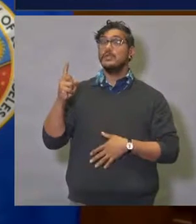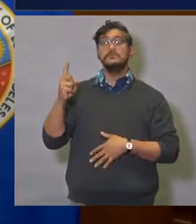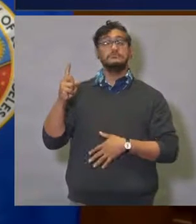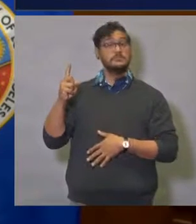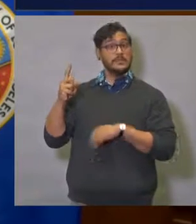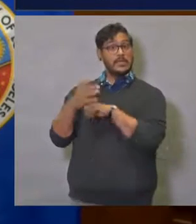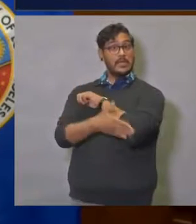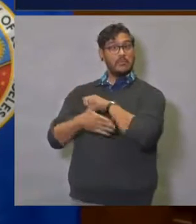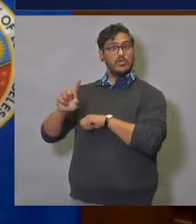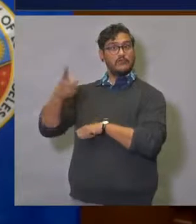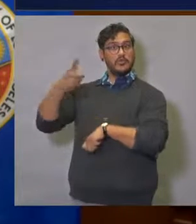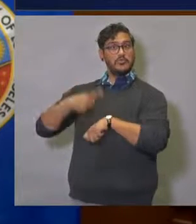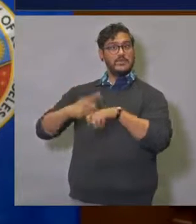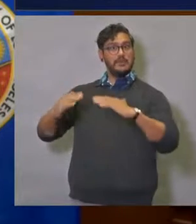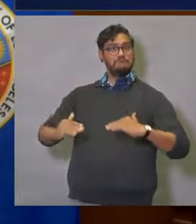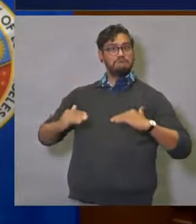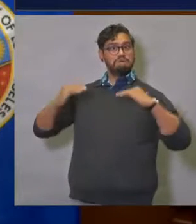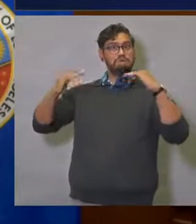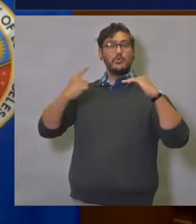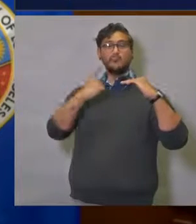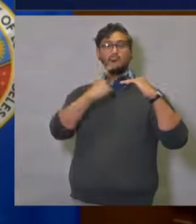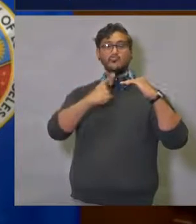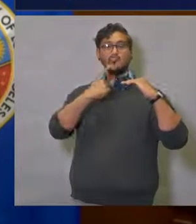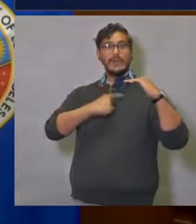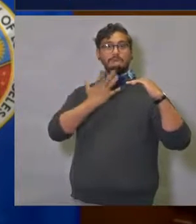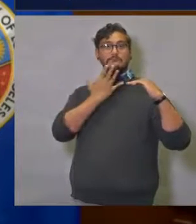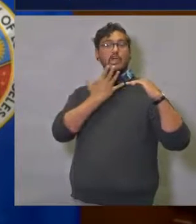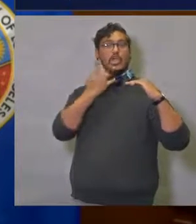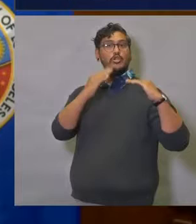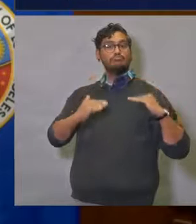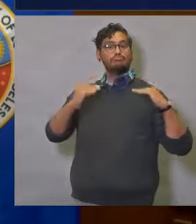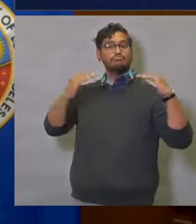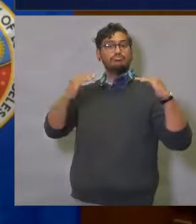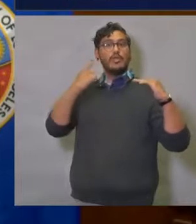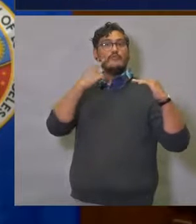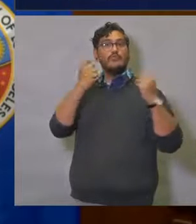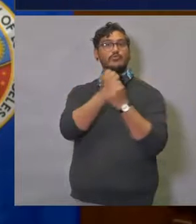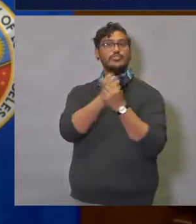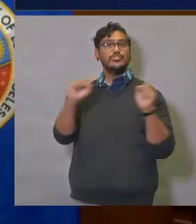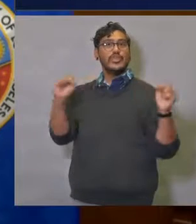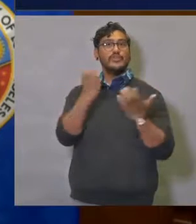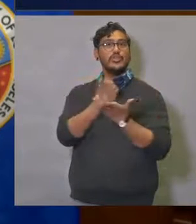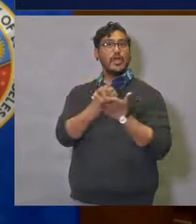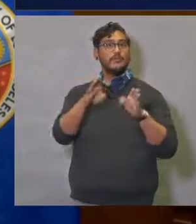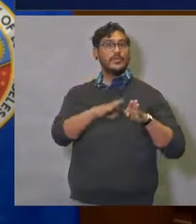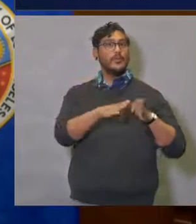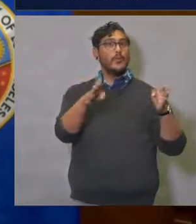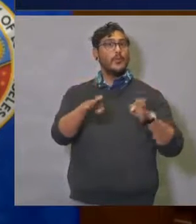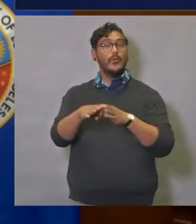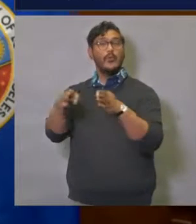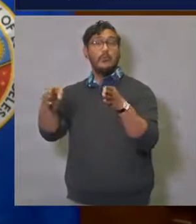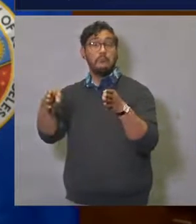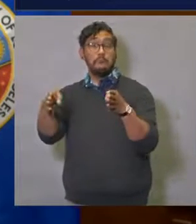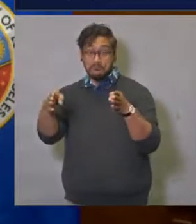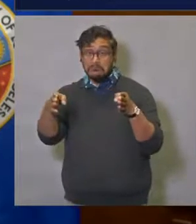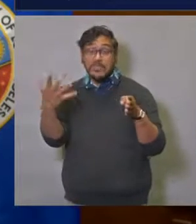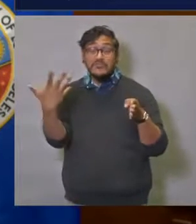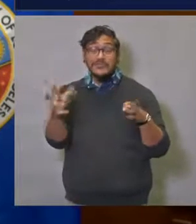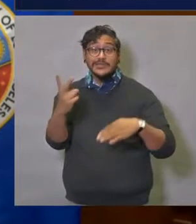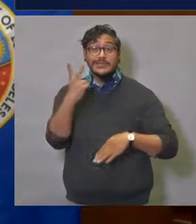AS WE ALL KNOW, LAST WEEK WAS THE FIRST TIME OUR COUNTY ENTERED THE RED TIER OF THE